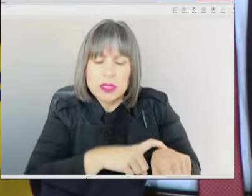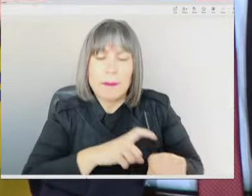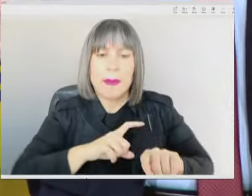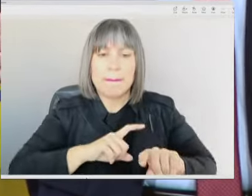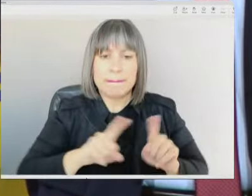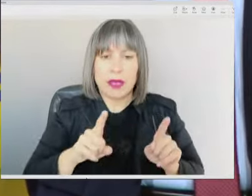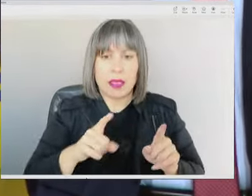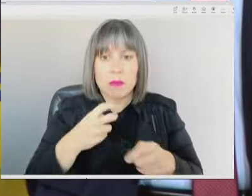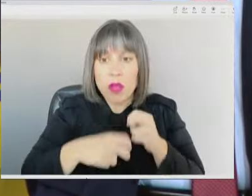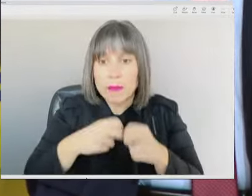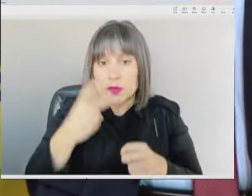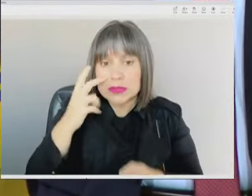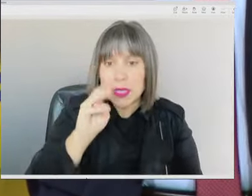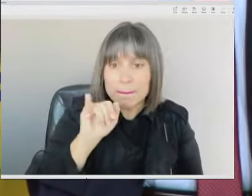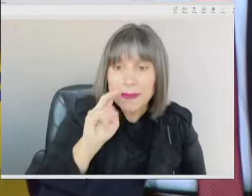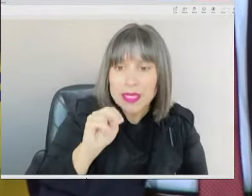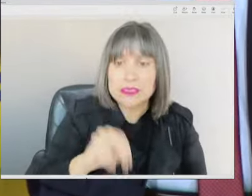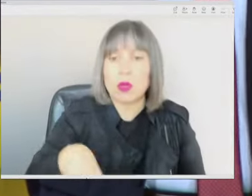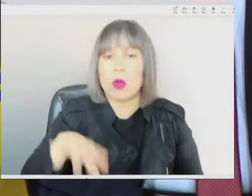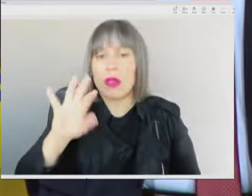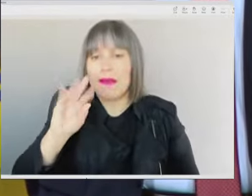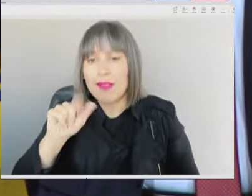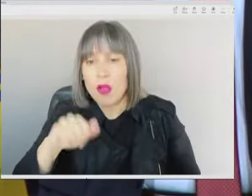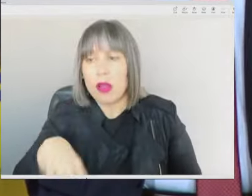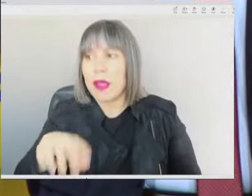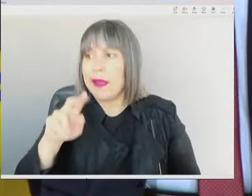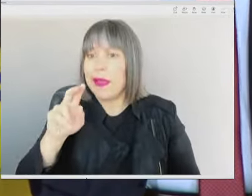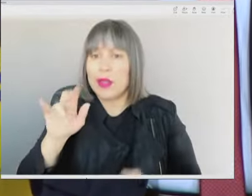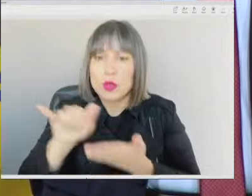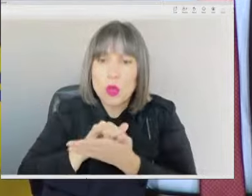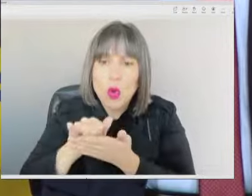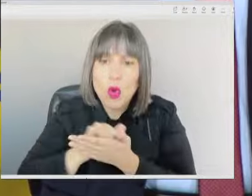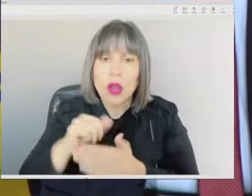we're seeing them in Florida, in New York, Pennsylvania, my home state, and we're seen